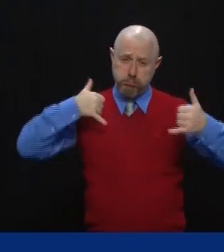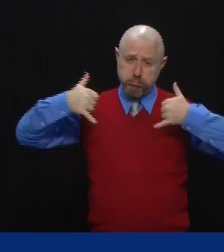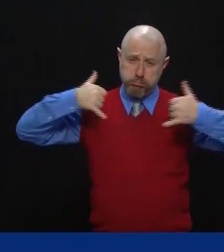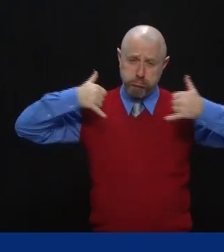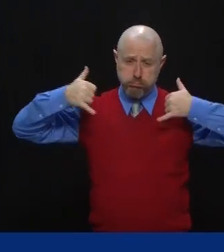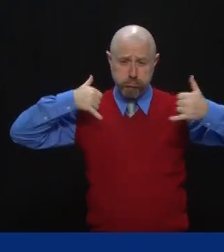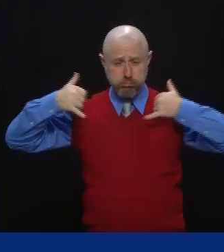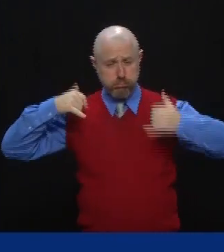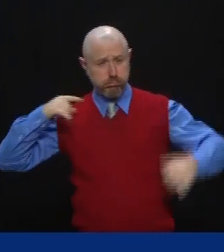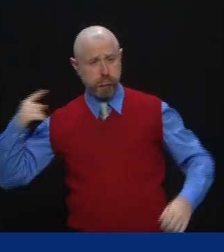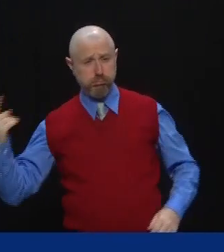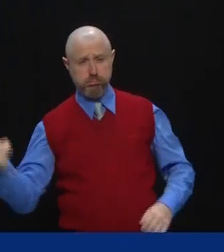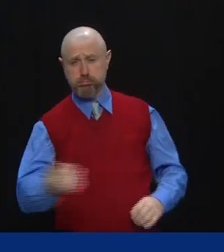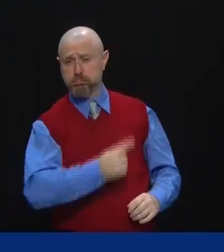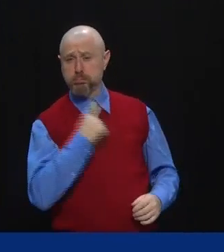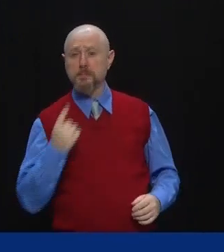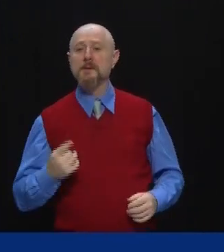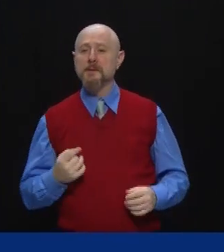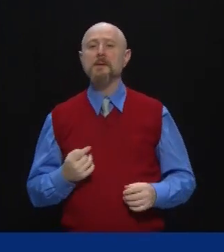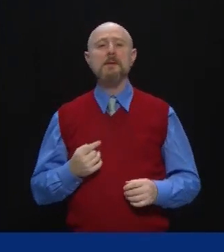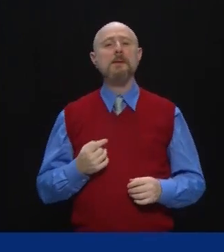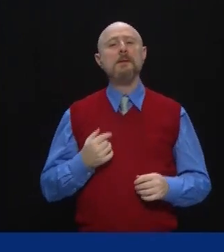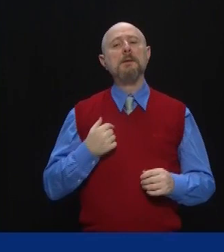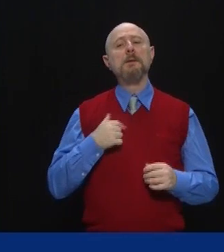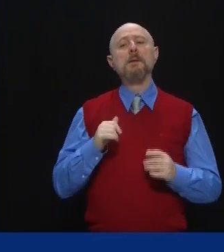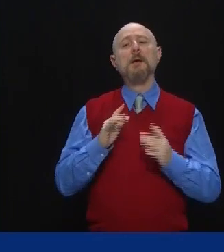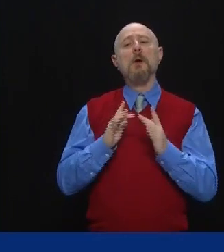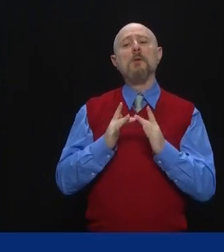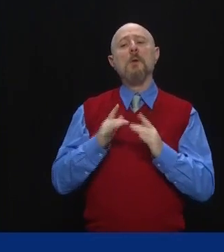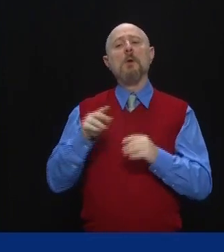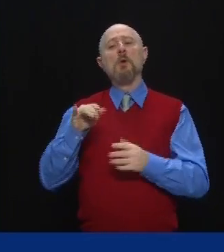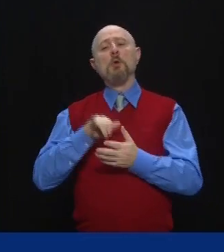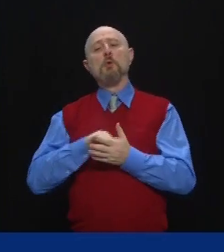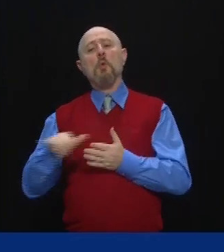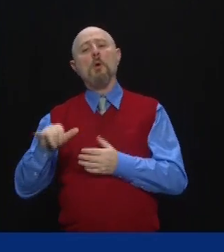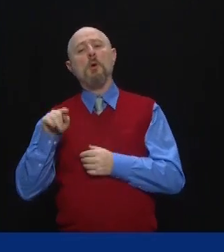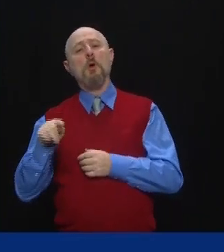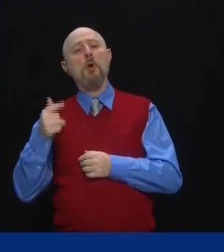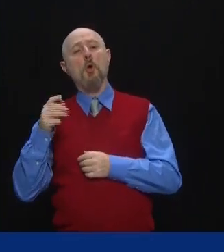COUPLE DAYS AGO AND ALL GUIDE, FOR OUR TEST TO STAY PLAN IS